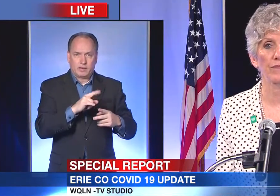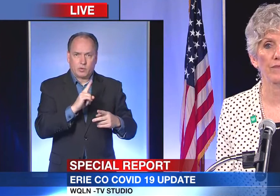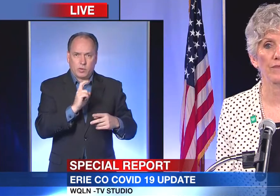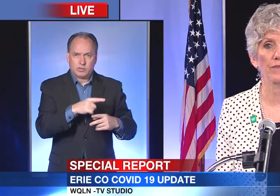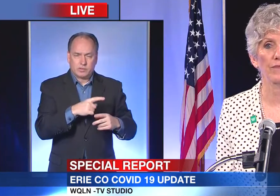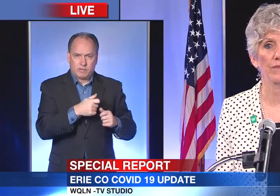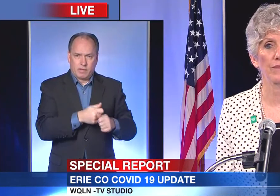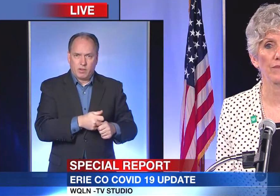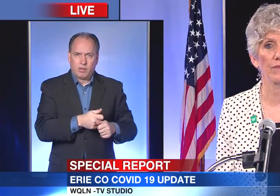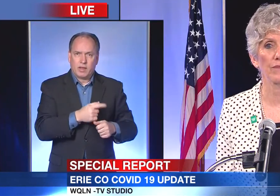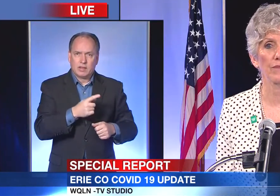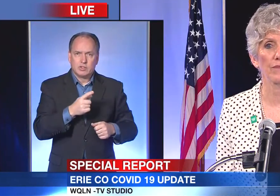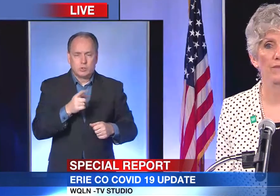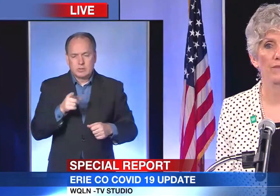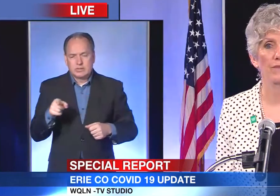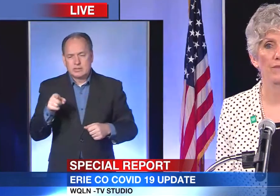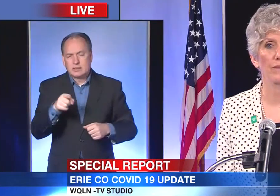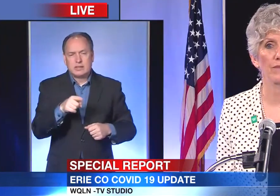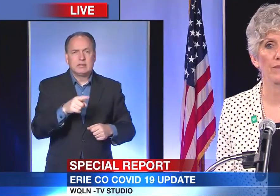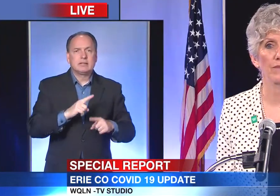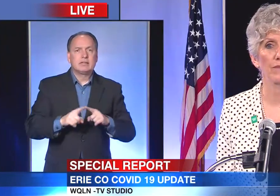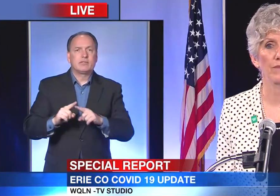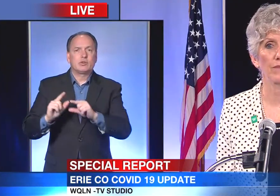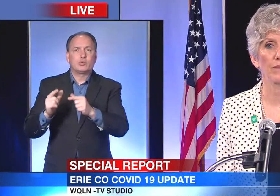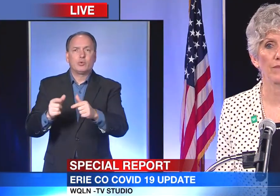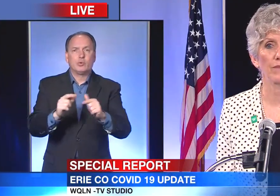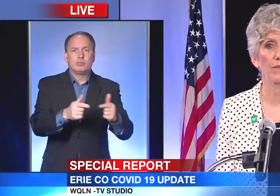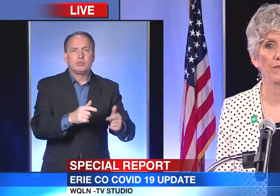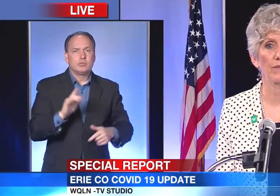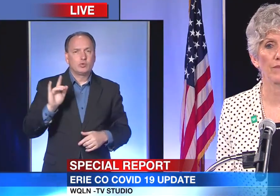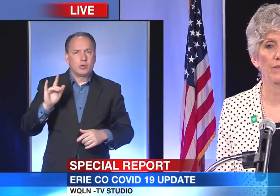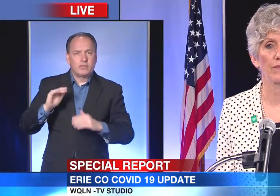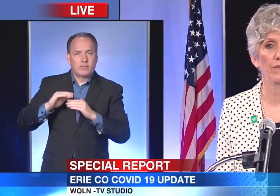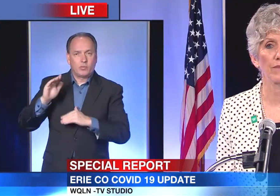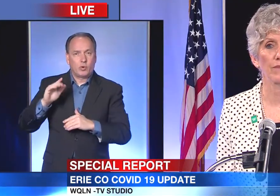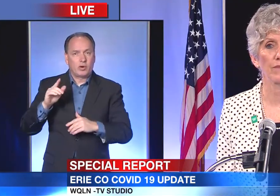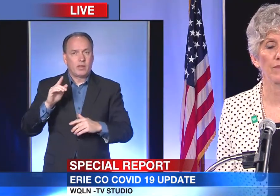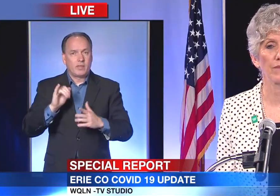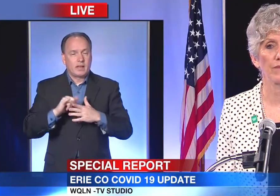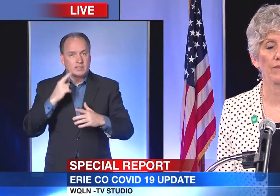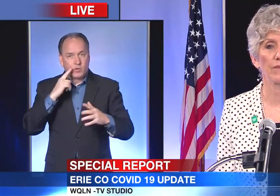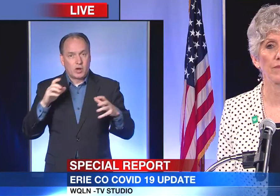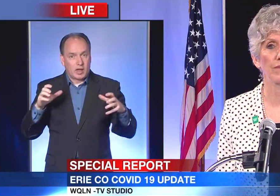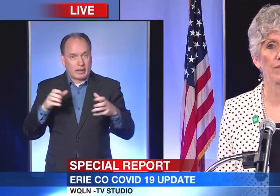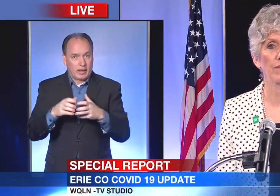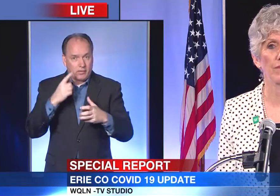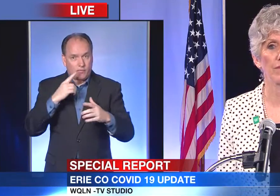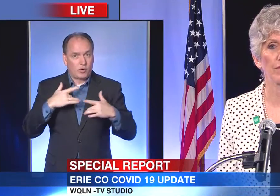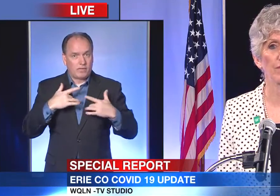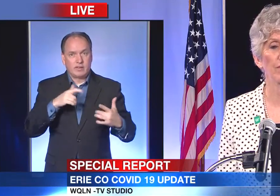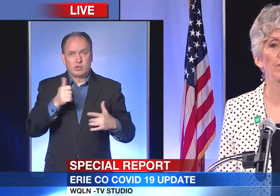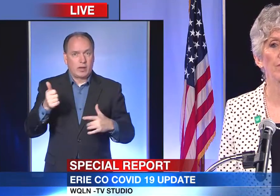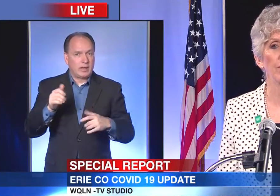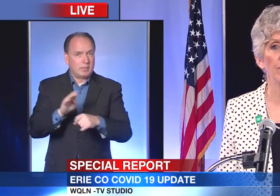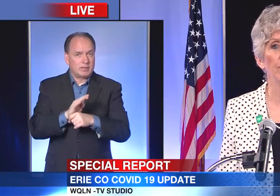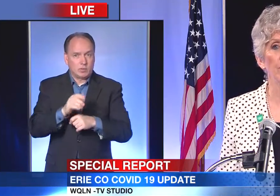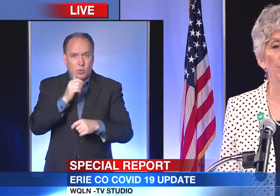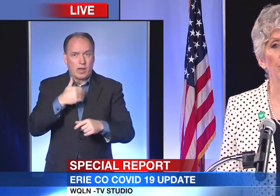COMPLIANCE, ONE QUICK FOLLOW-UP ON, THAT LOOKING FOR A LITTLE CLARIFICATION, AS WE LOOK TOWARD THESE GROUPS OF 25 OR MORE, IS THAT JUST IN TERMS OF GATHERING